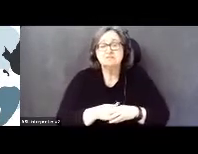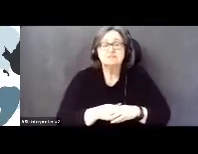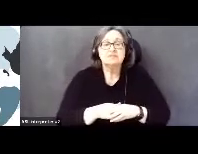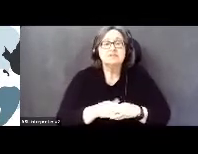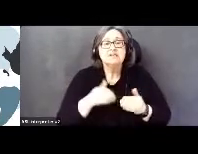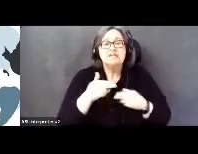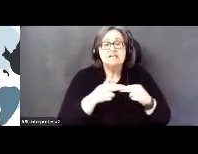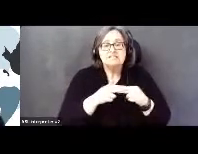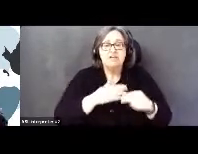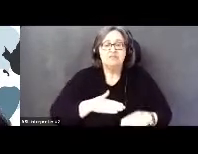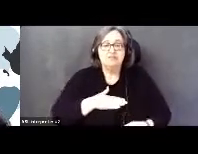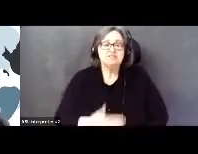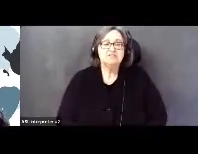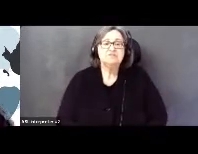please. So one of the things to